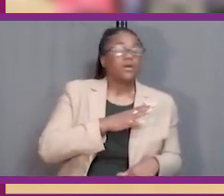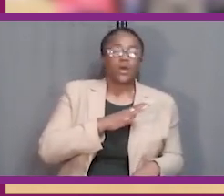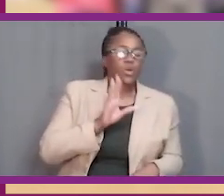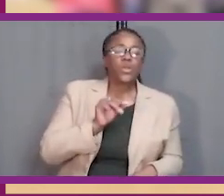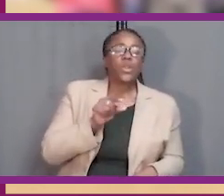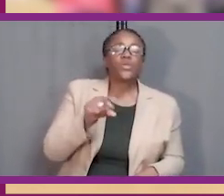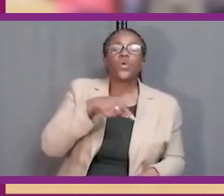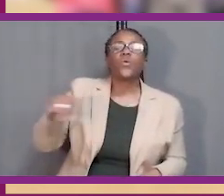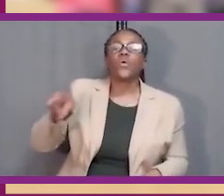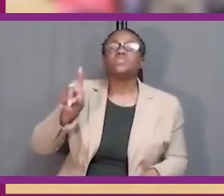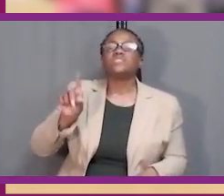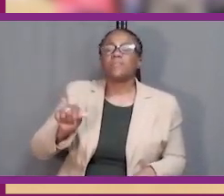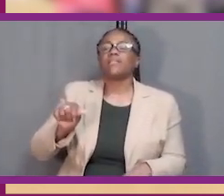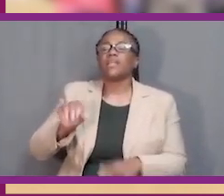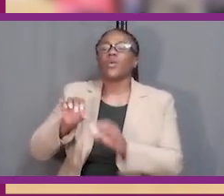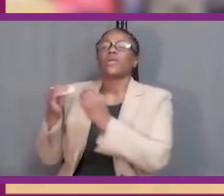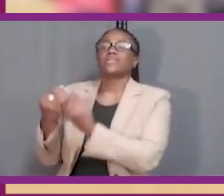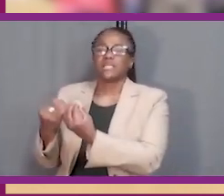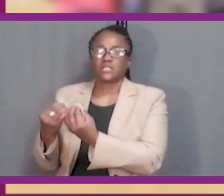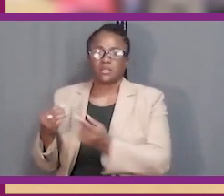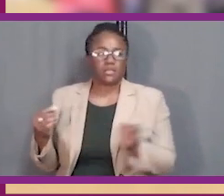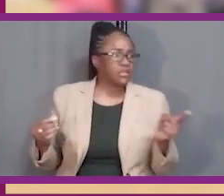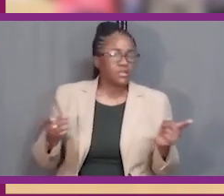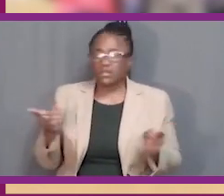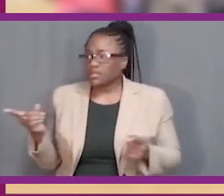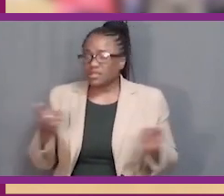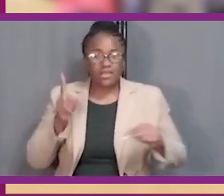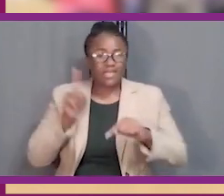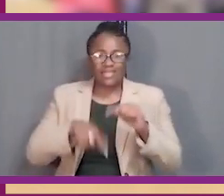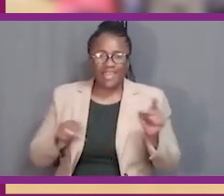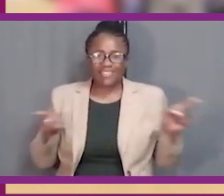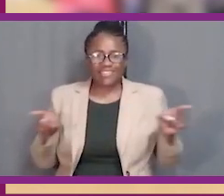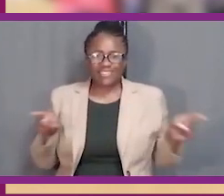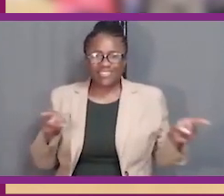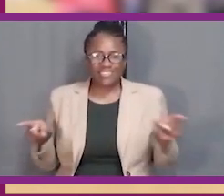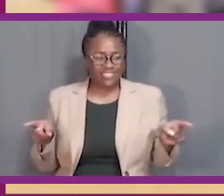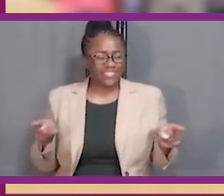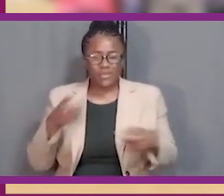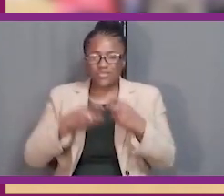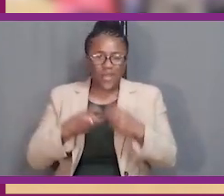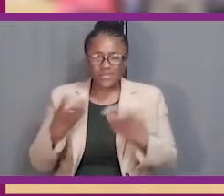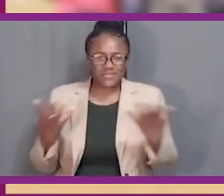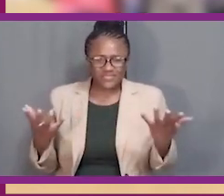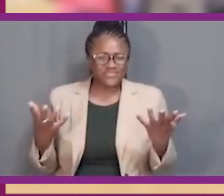where your issues are handled." So accessing justice and just championing for the rights of